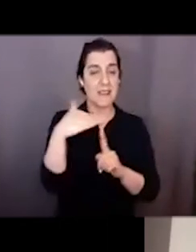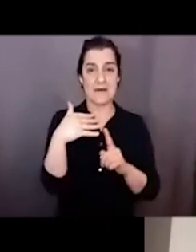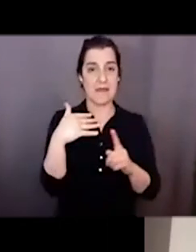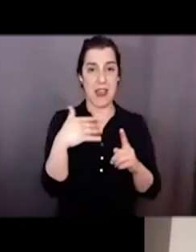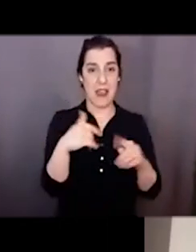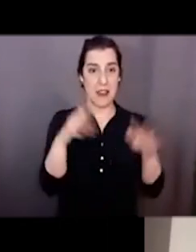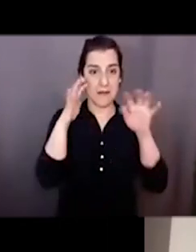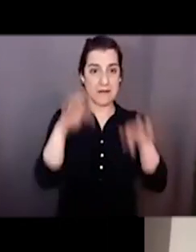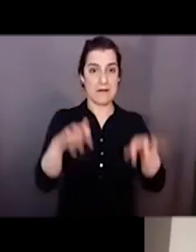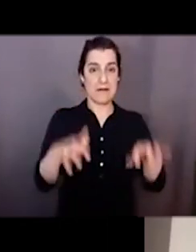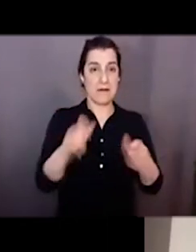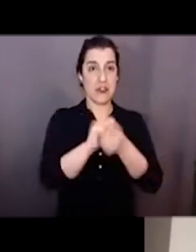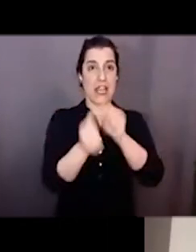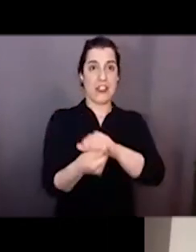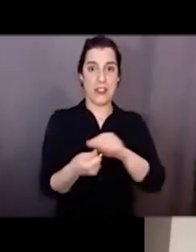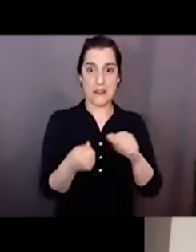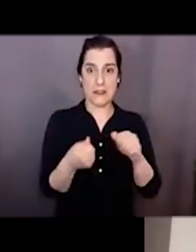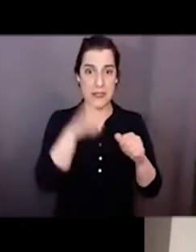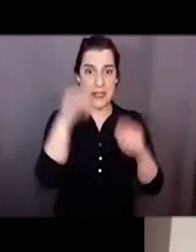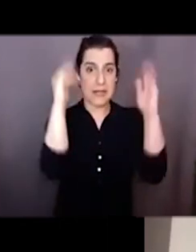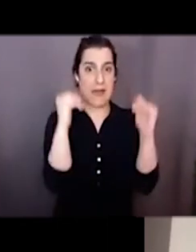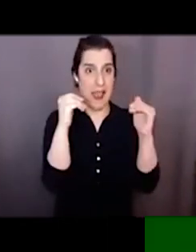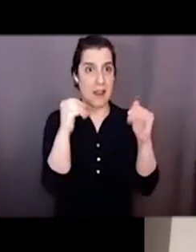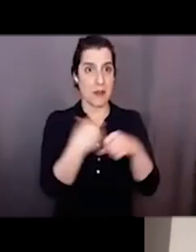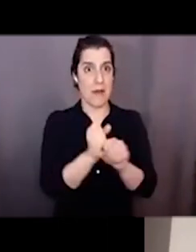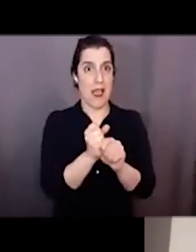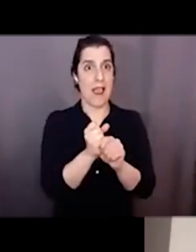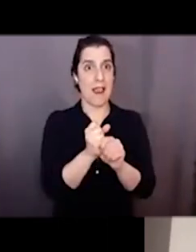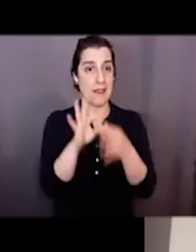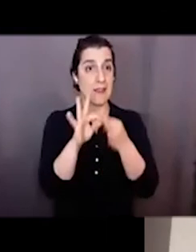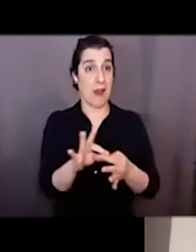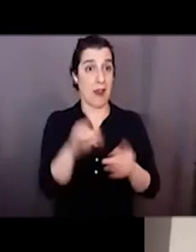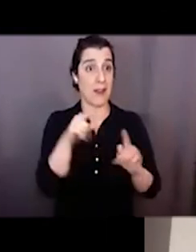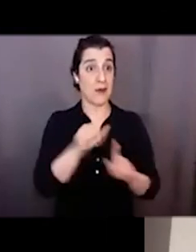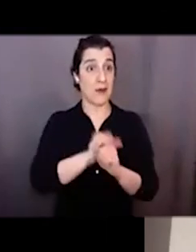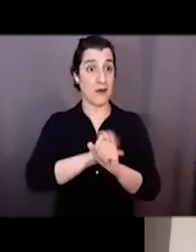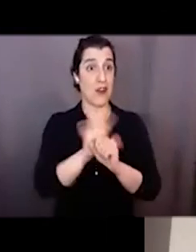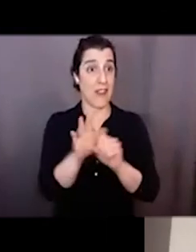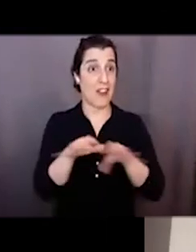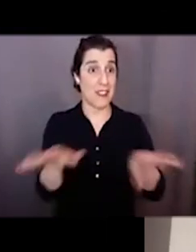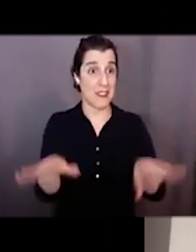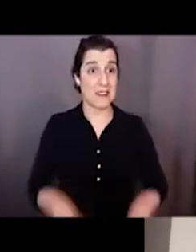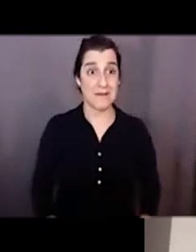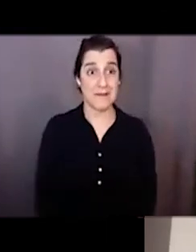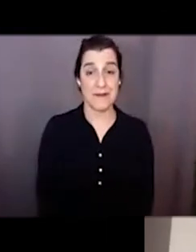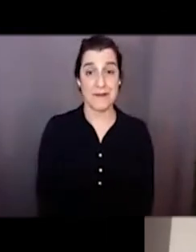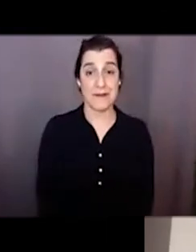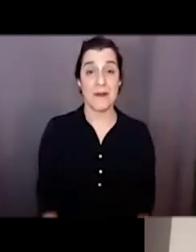contacts and unexpected, uh, changes that we need to make as, as in response to the coronavirus.